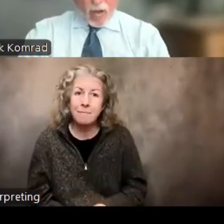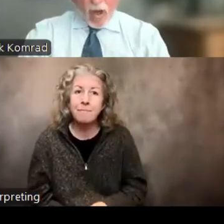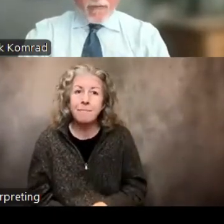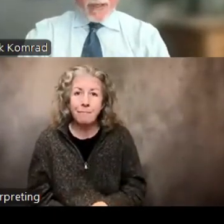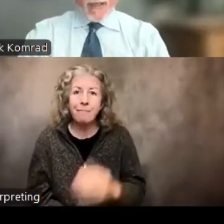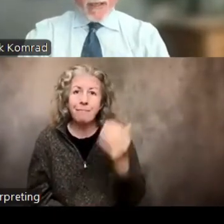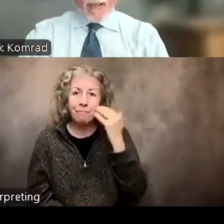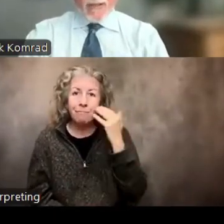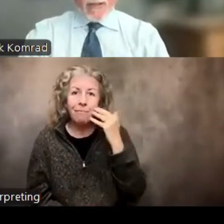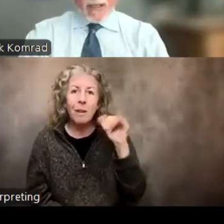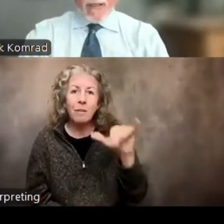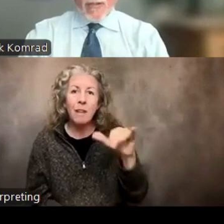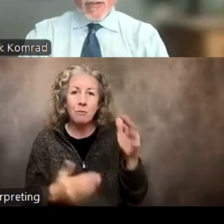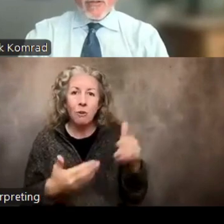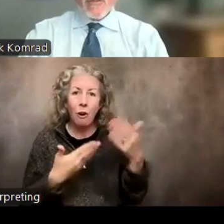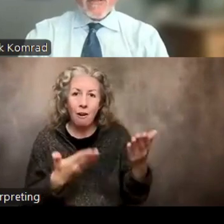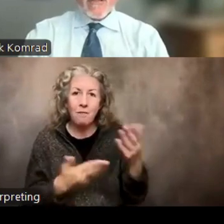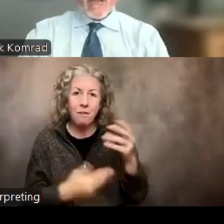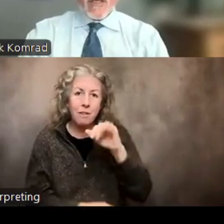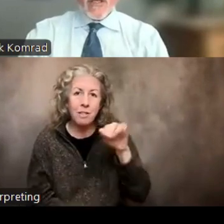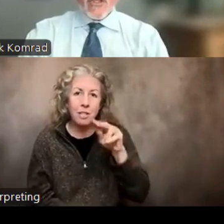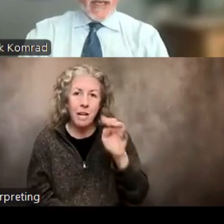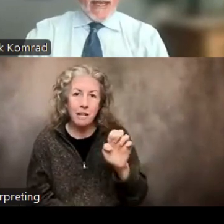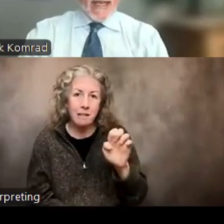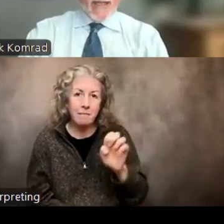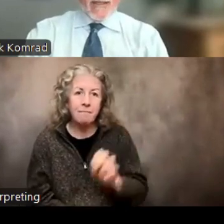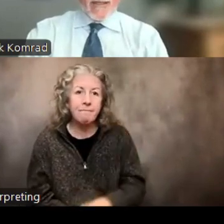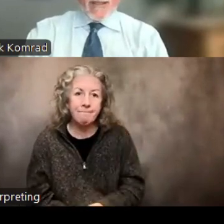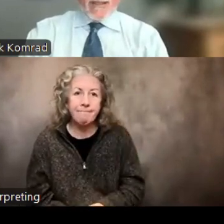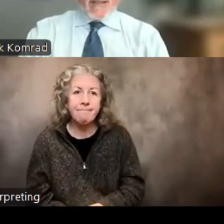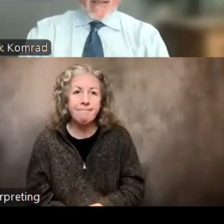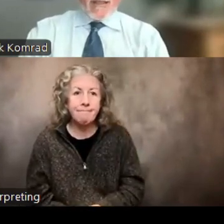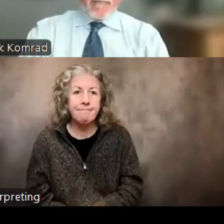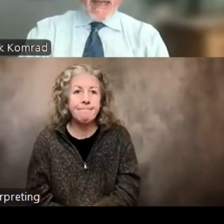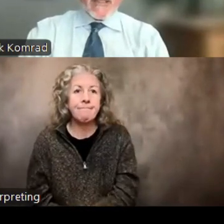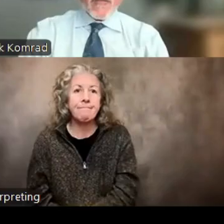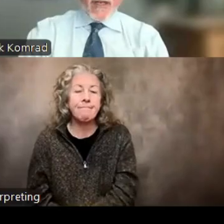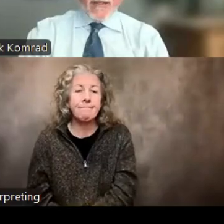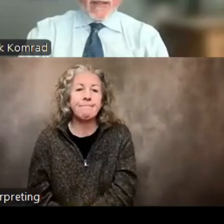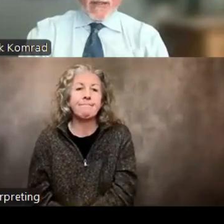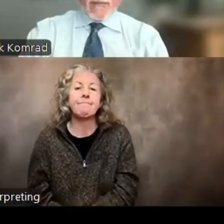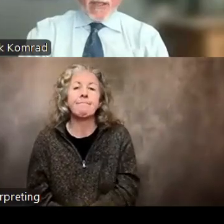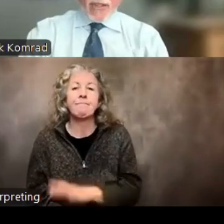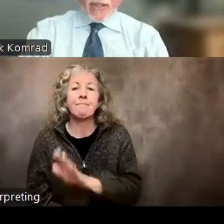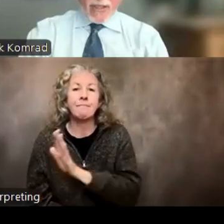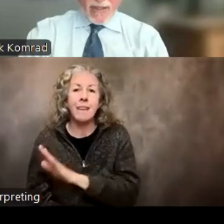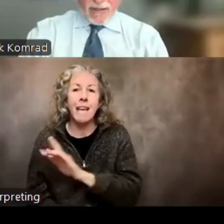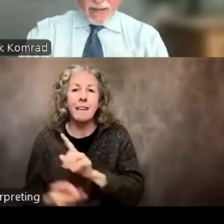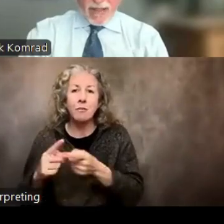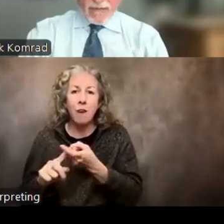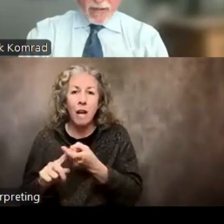offered here to Jane Allen, Matt's friend, but she never